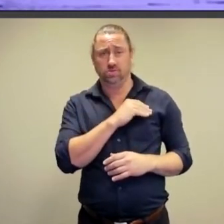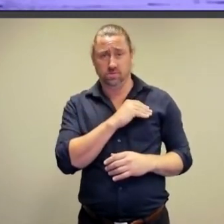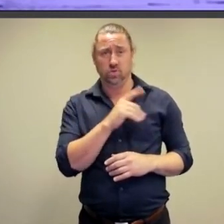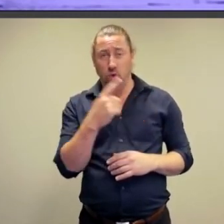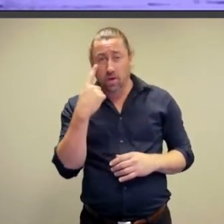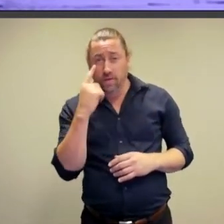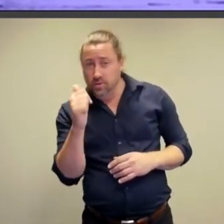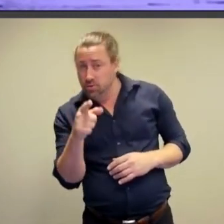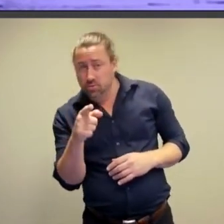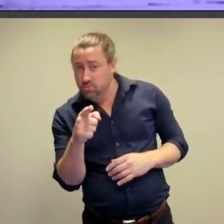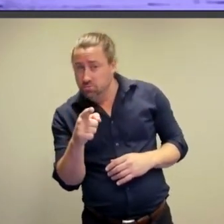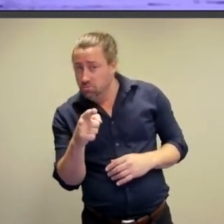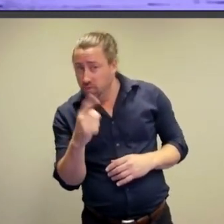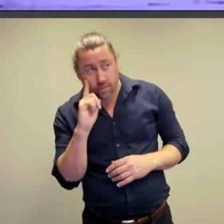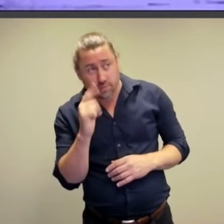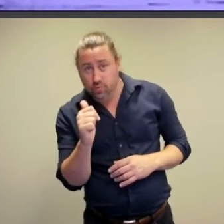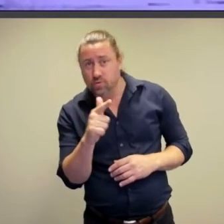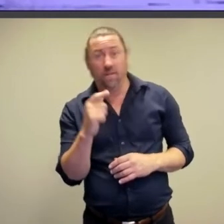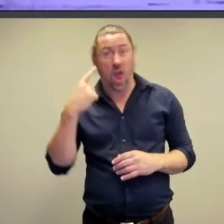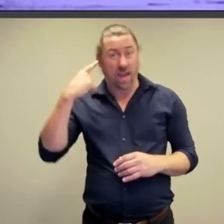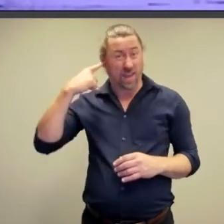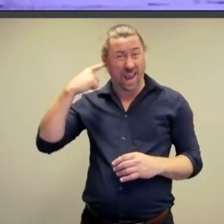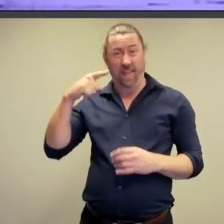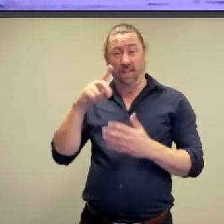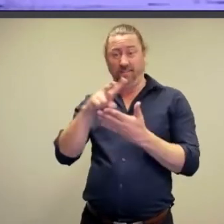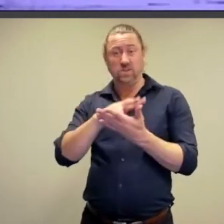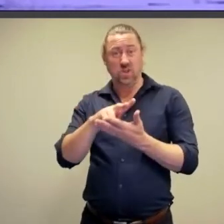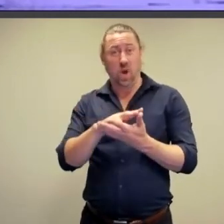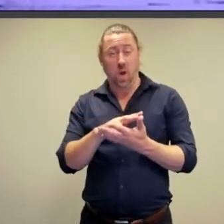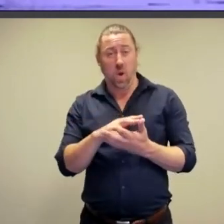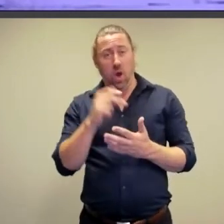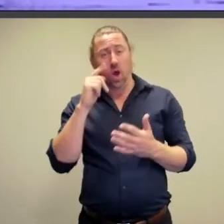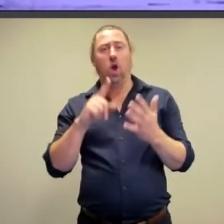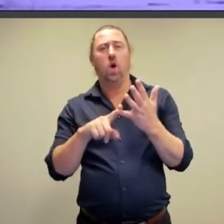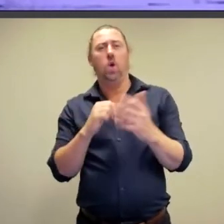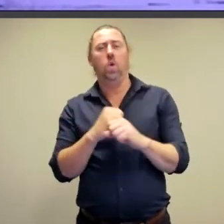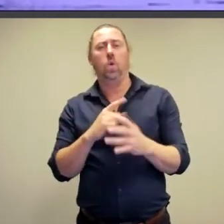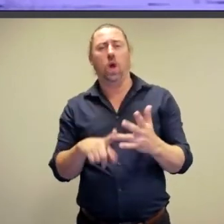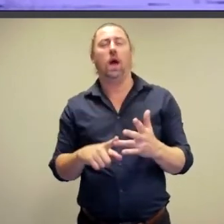better yet heard this video